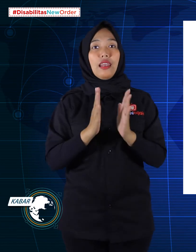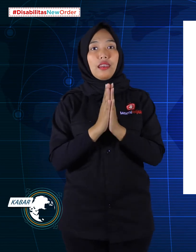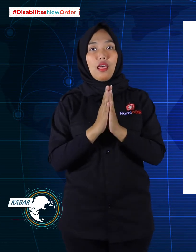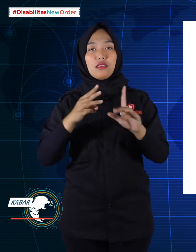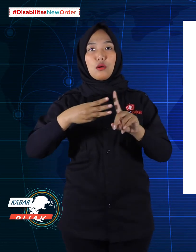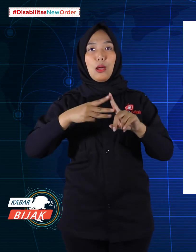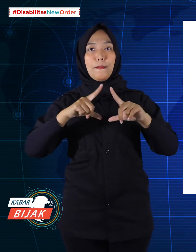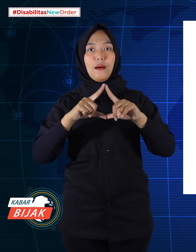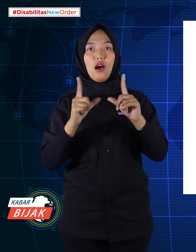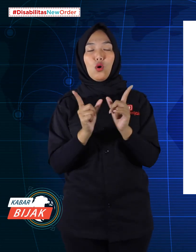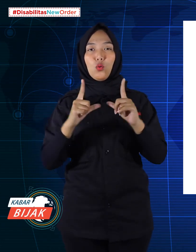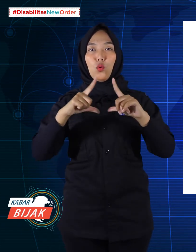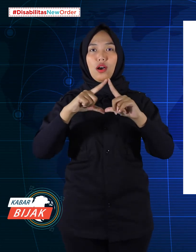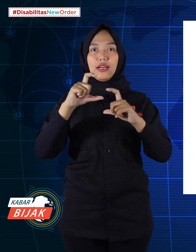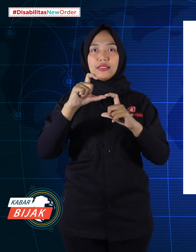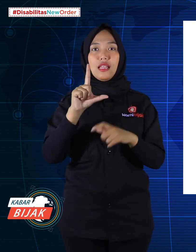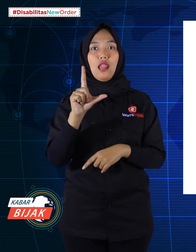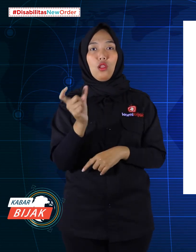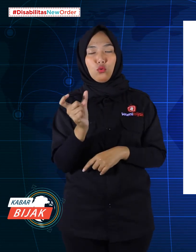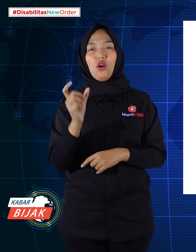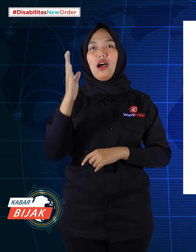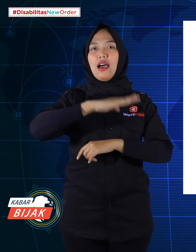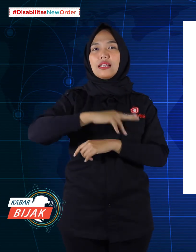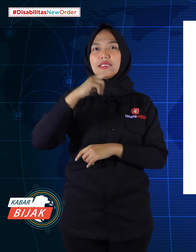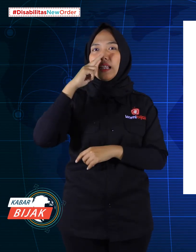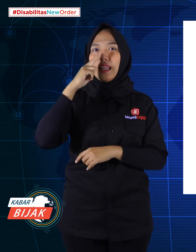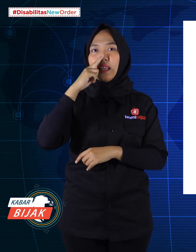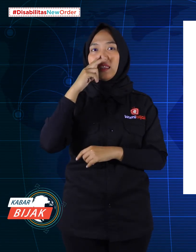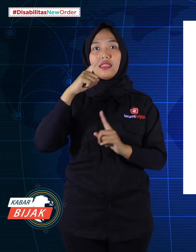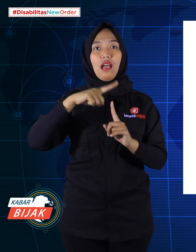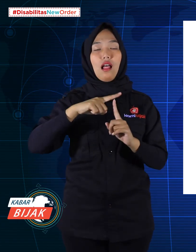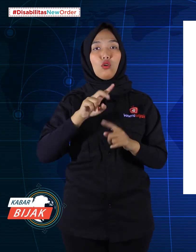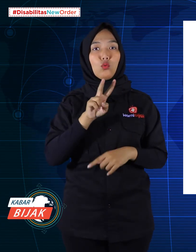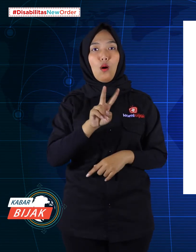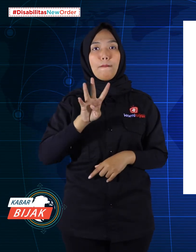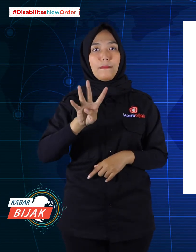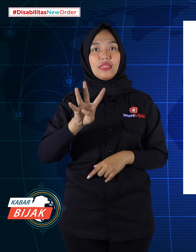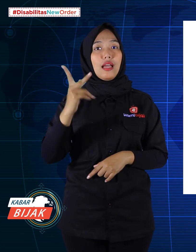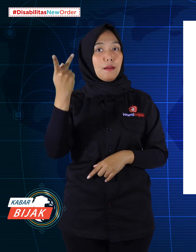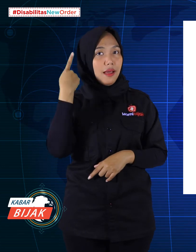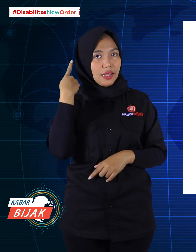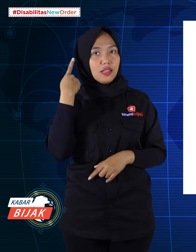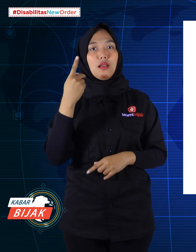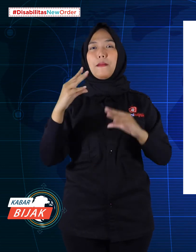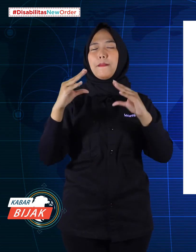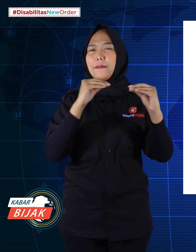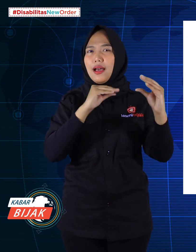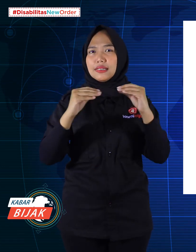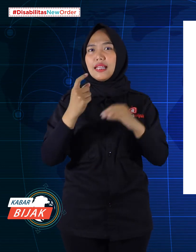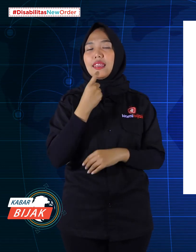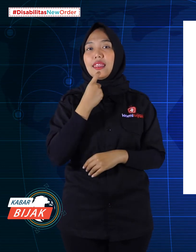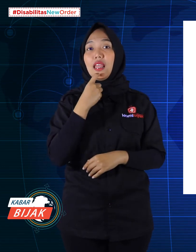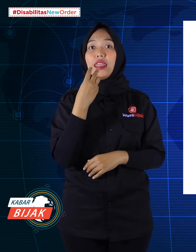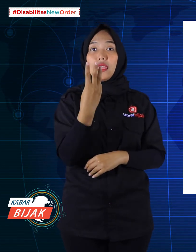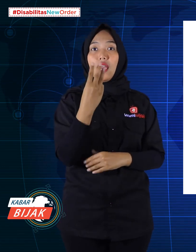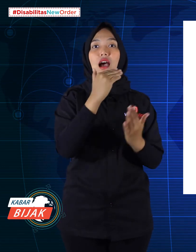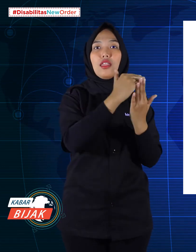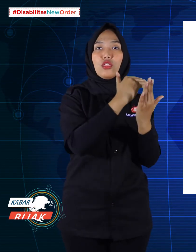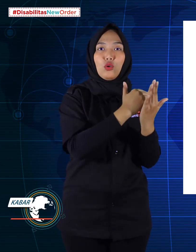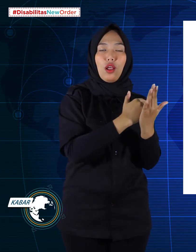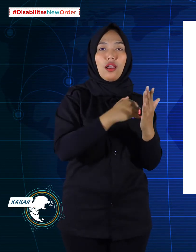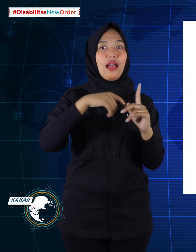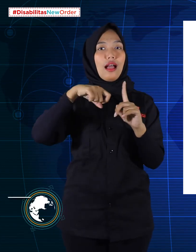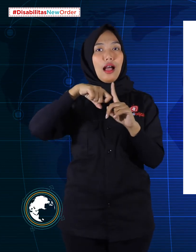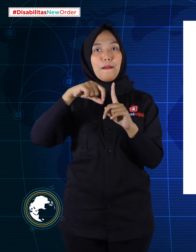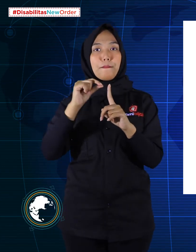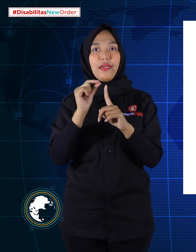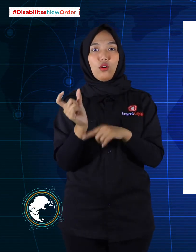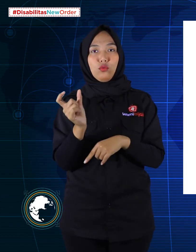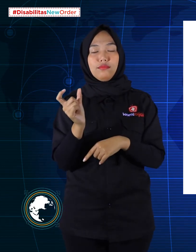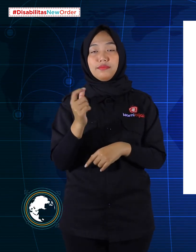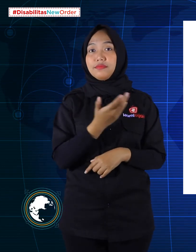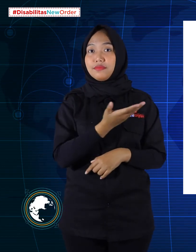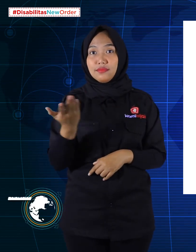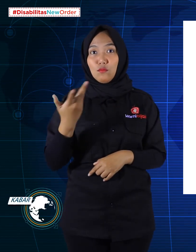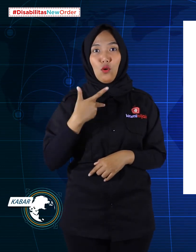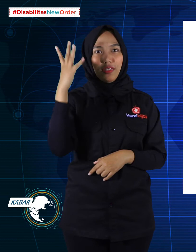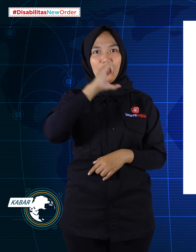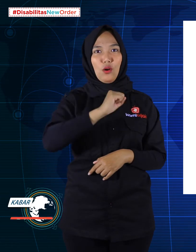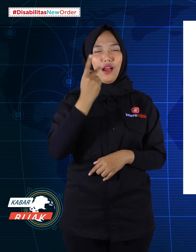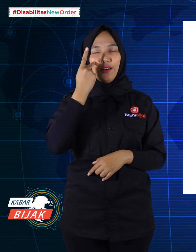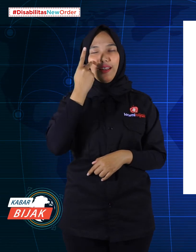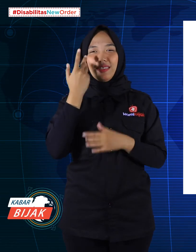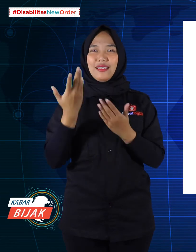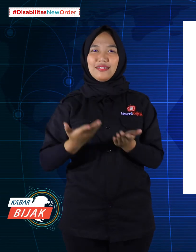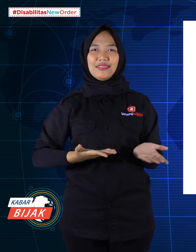and Bawaslu on Monday the 24th yesterday, discusses 3 KPU rules. View (PPT)